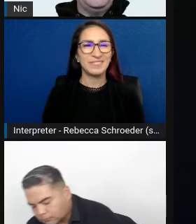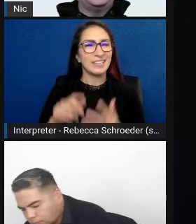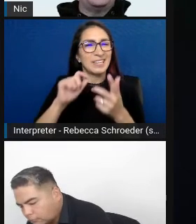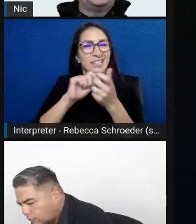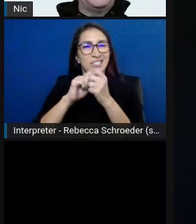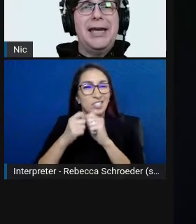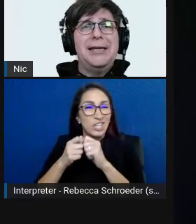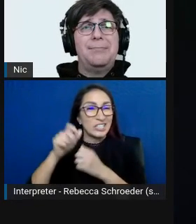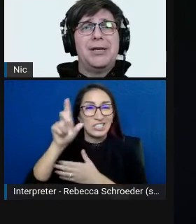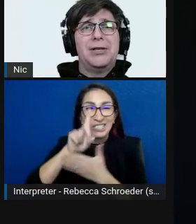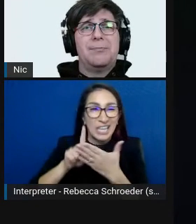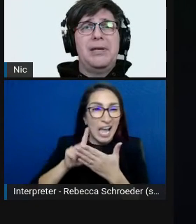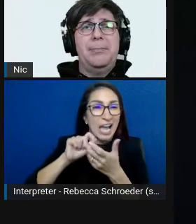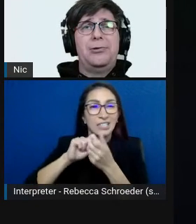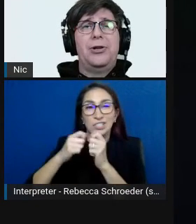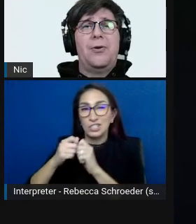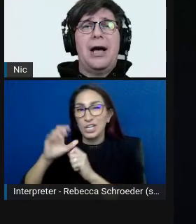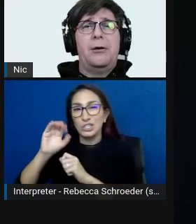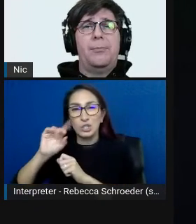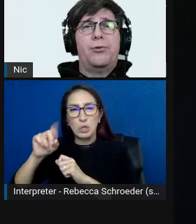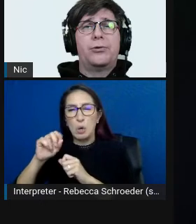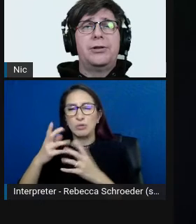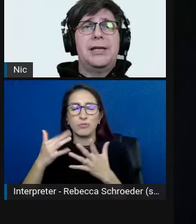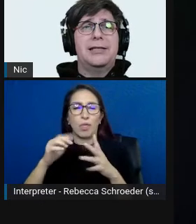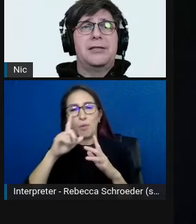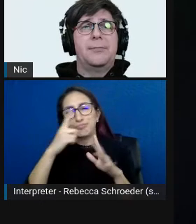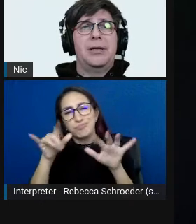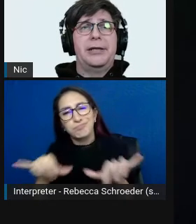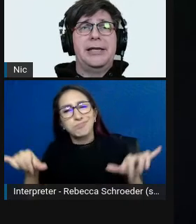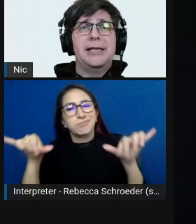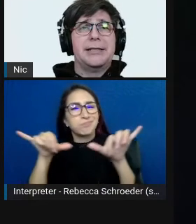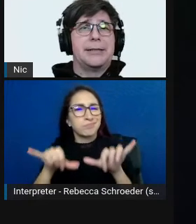It's mundane because people know how important accessibility is,